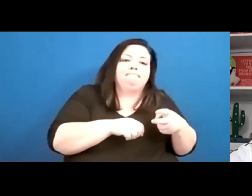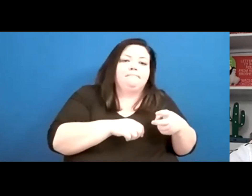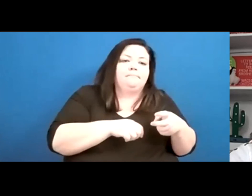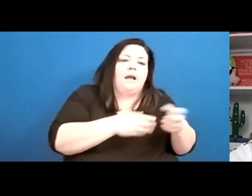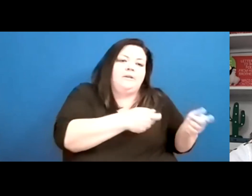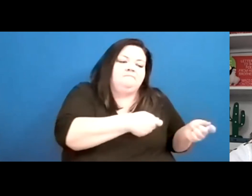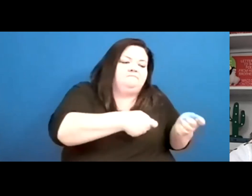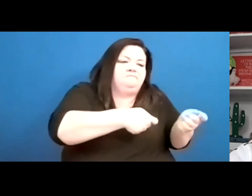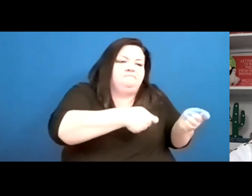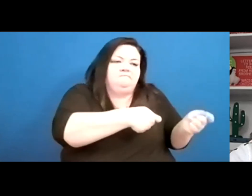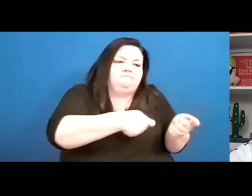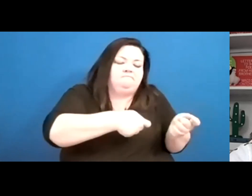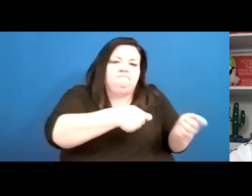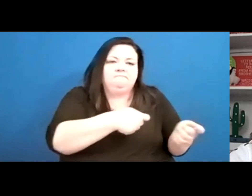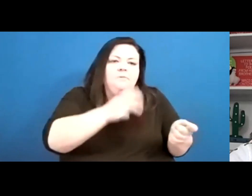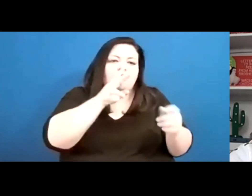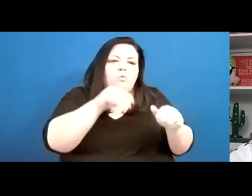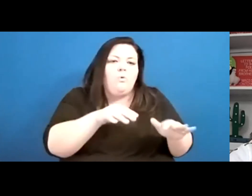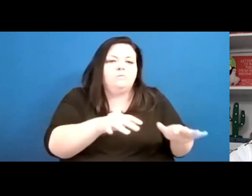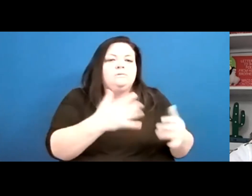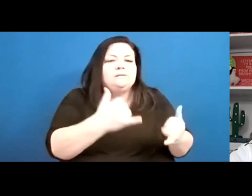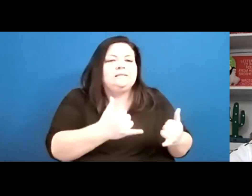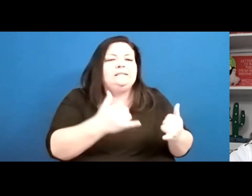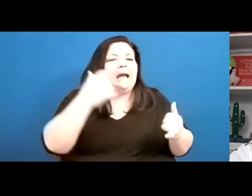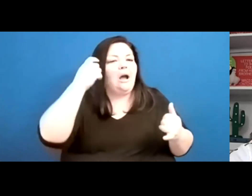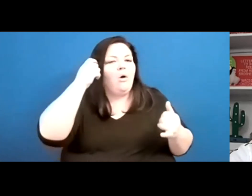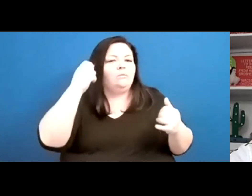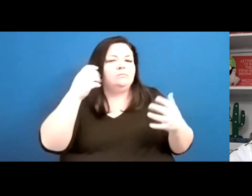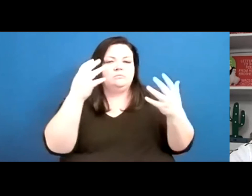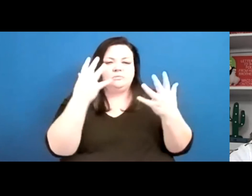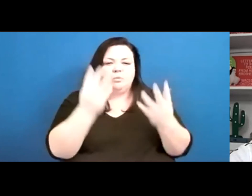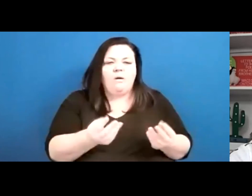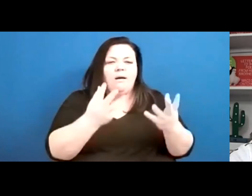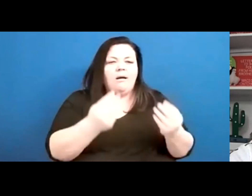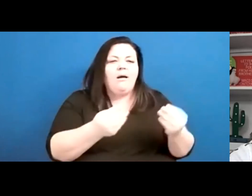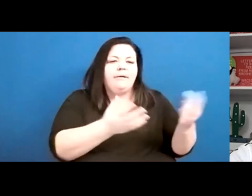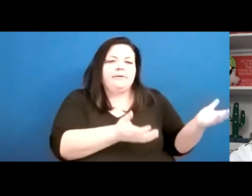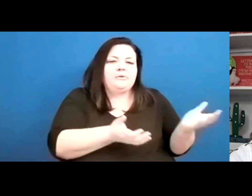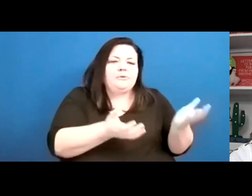His fur no longer solid, but slippery and heavy/ with wetness, I held his head underwater,/